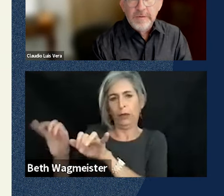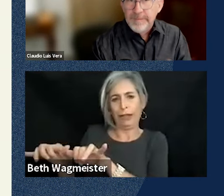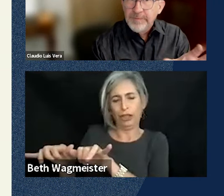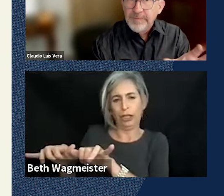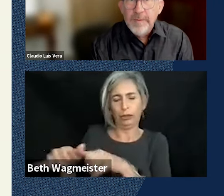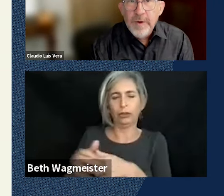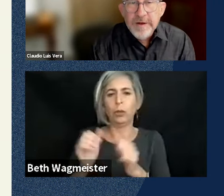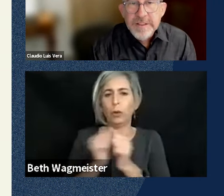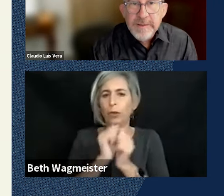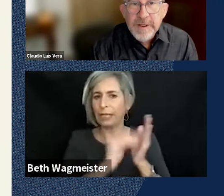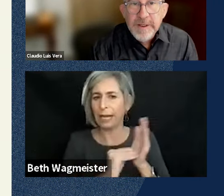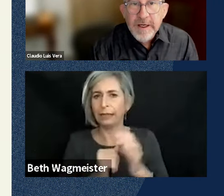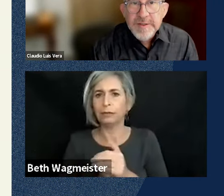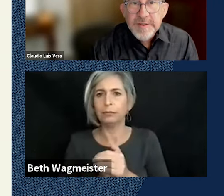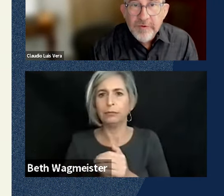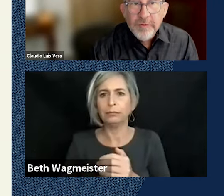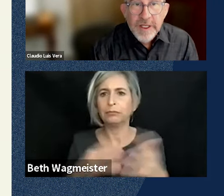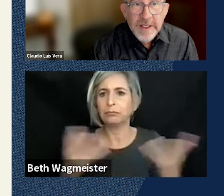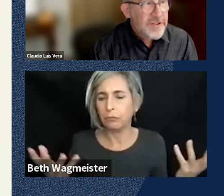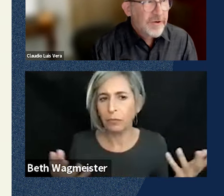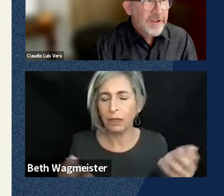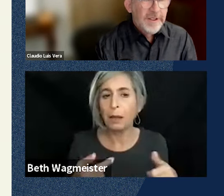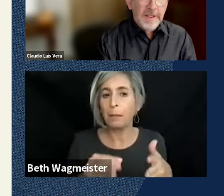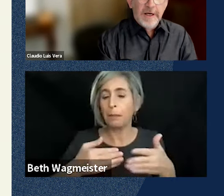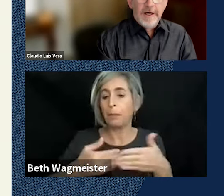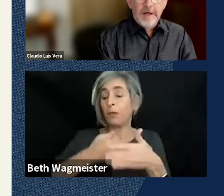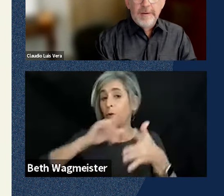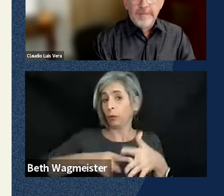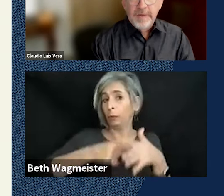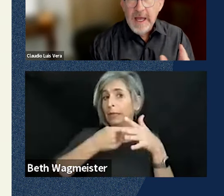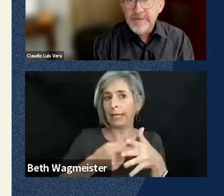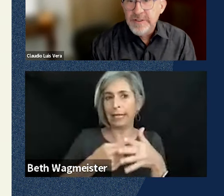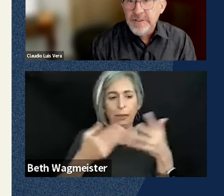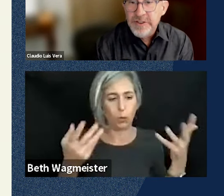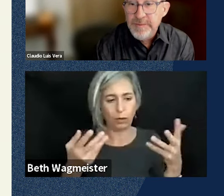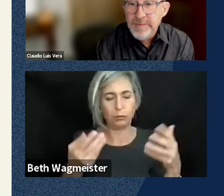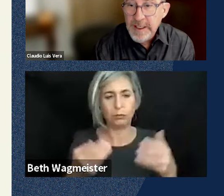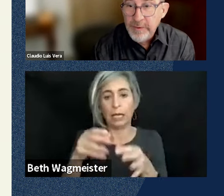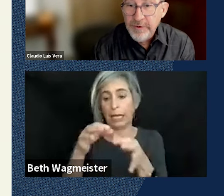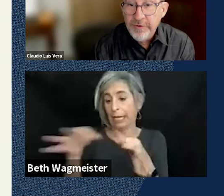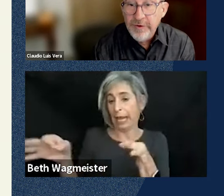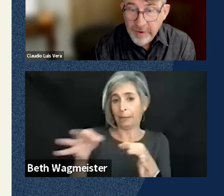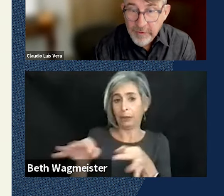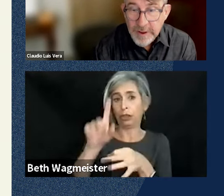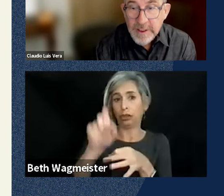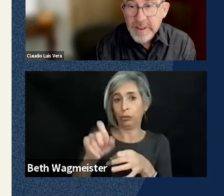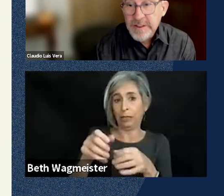So a couple housekeeping items before we get started. captions should be enabled for everyone.